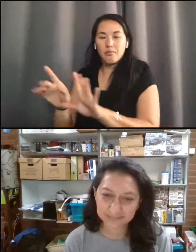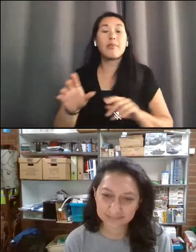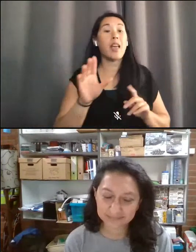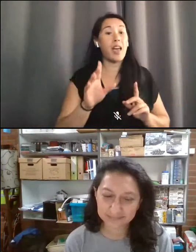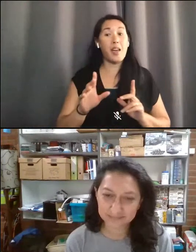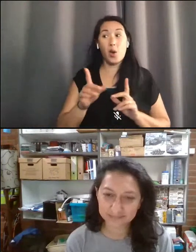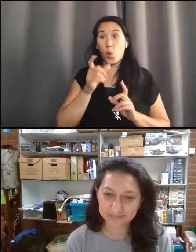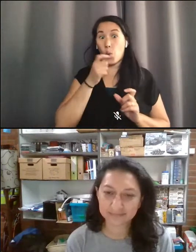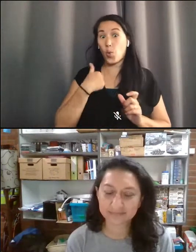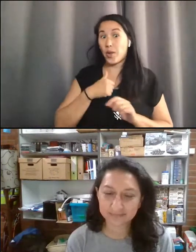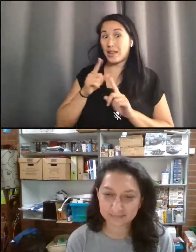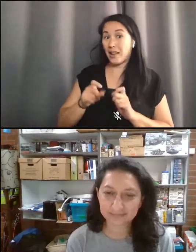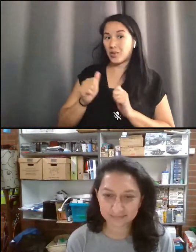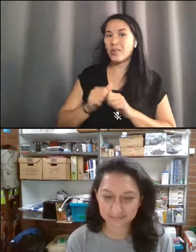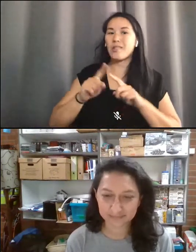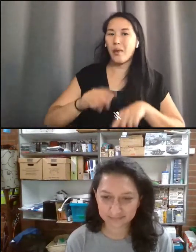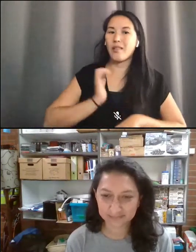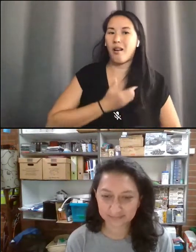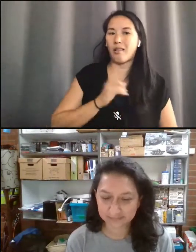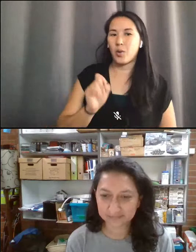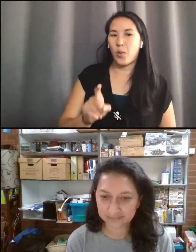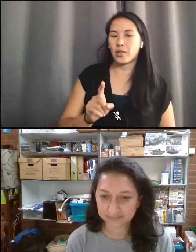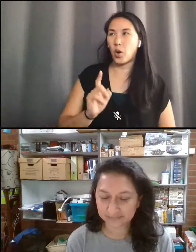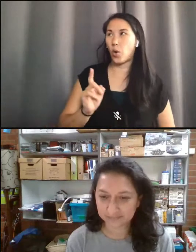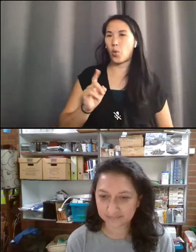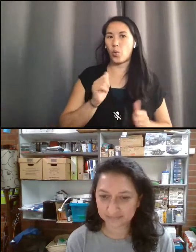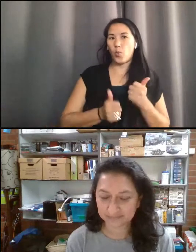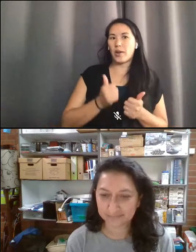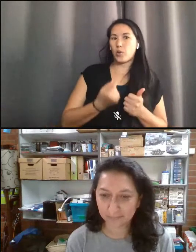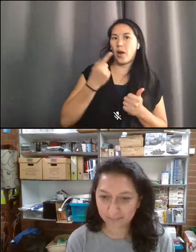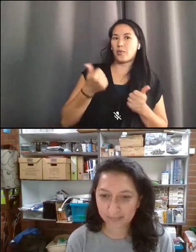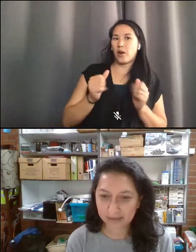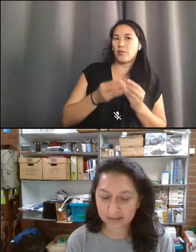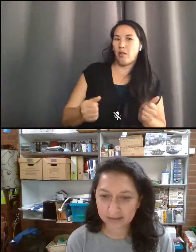questions are that we're looking to answer and the insights we're looking to gain so that's